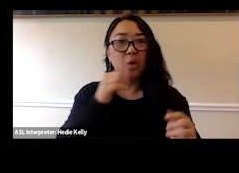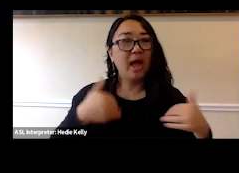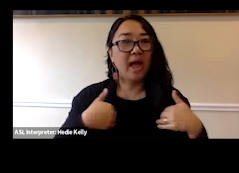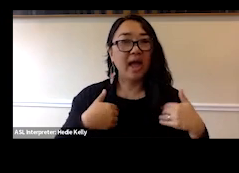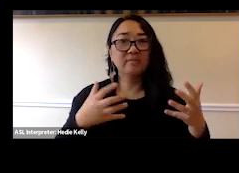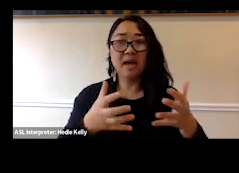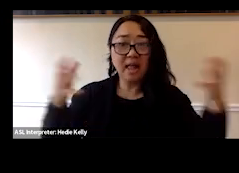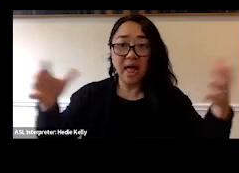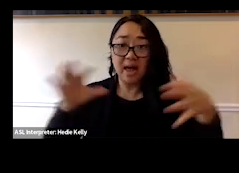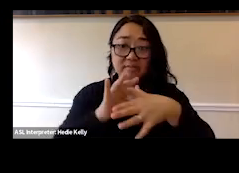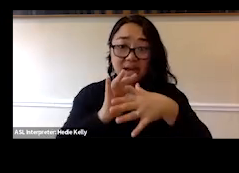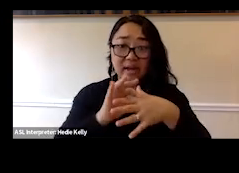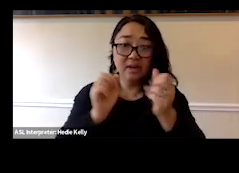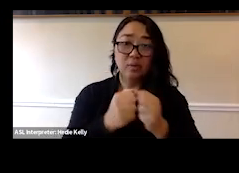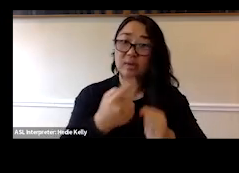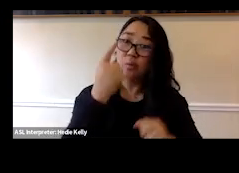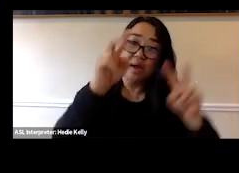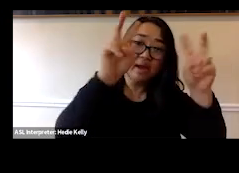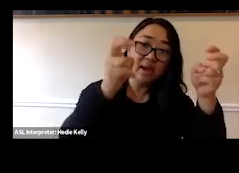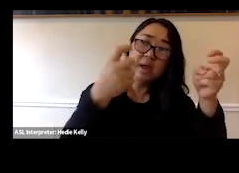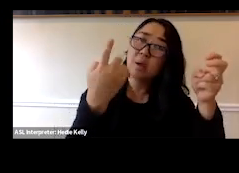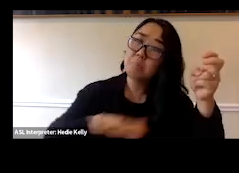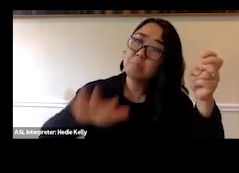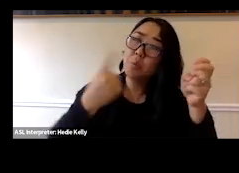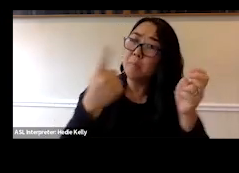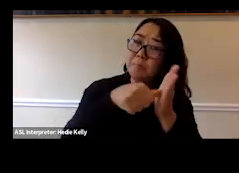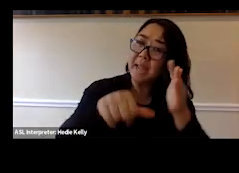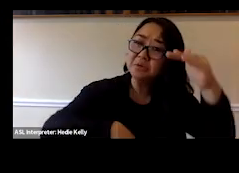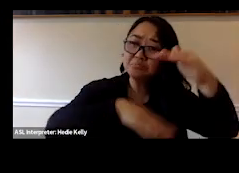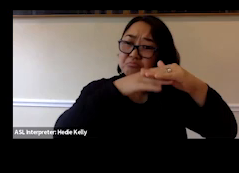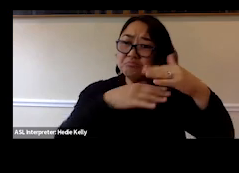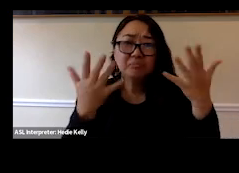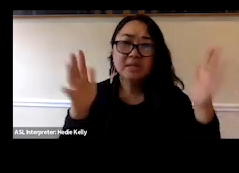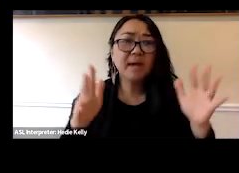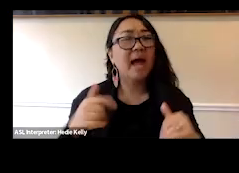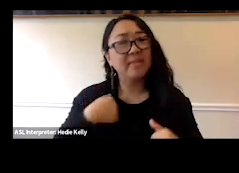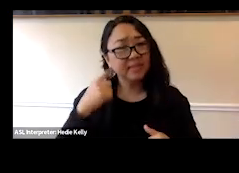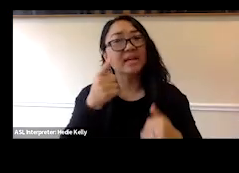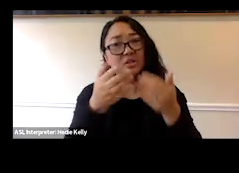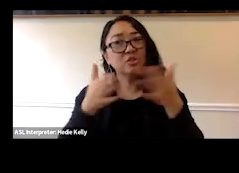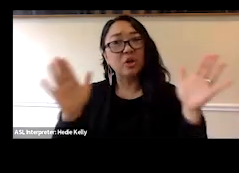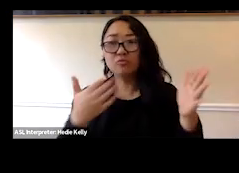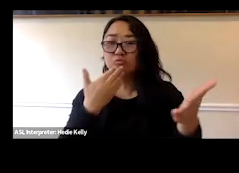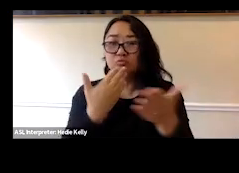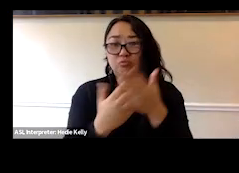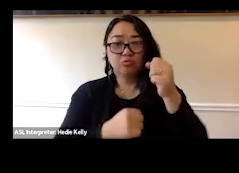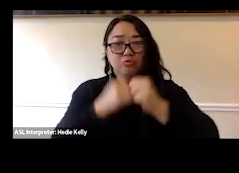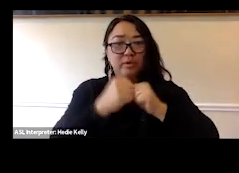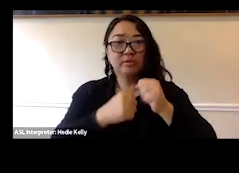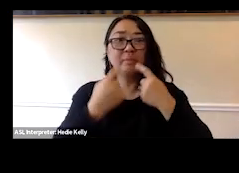of content under one heading, maybe a page at a time or less. So generally, I think they have good structure to support accessibility.